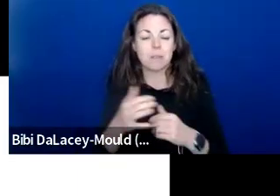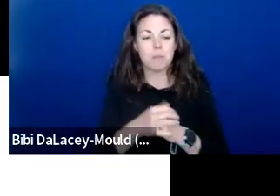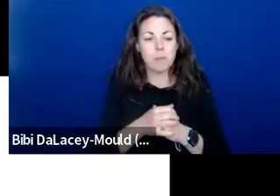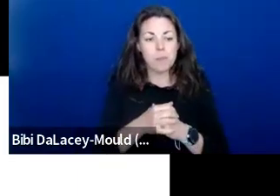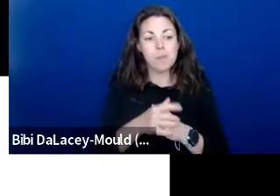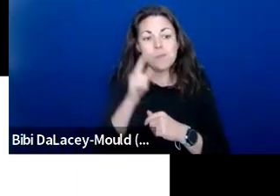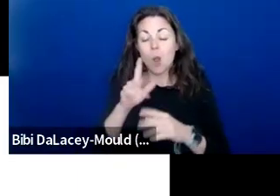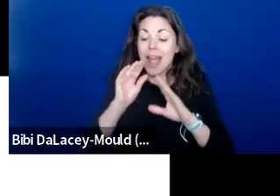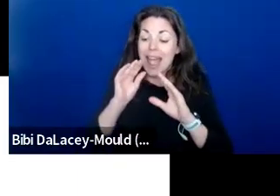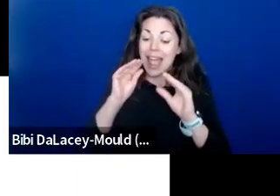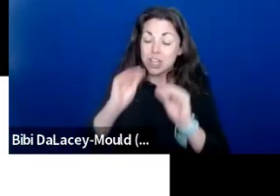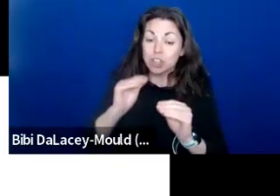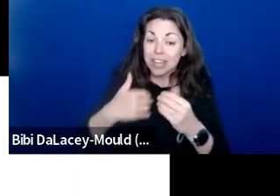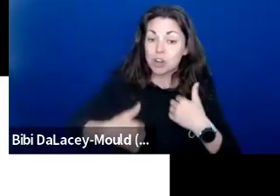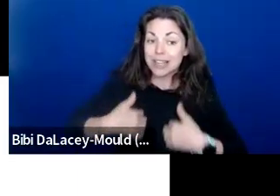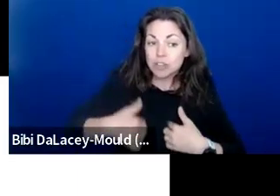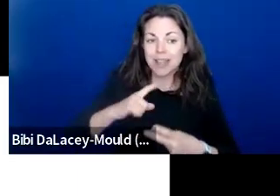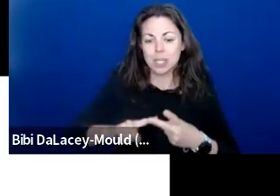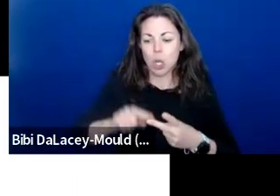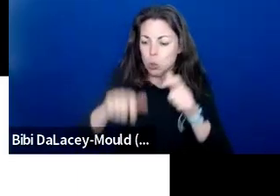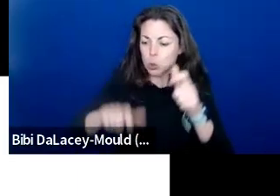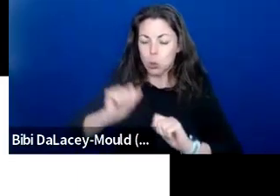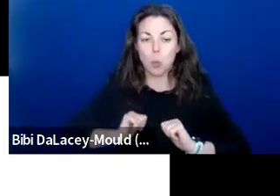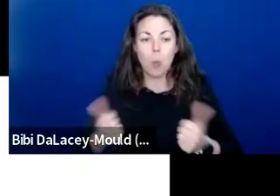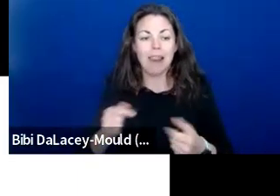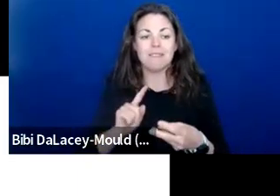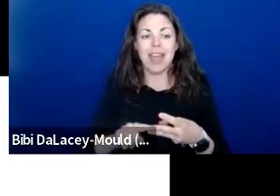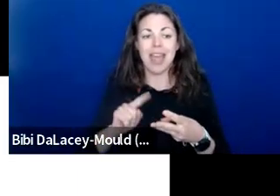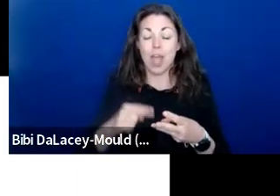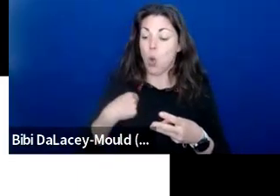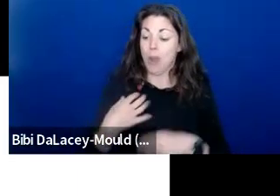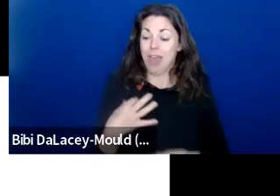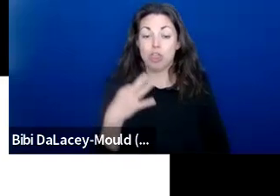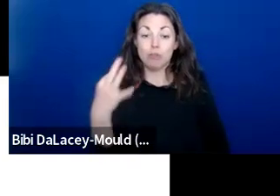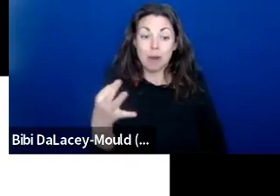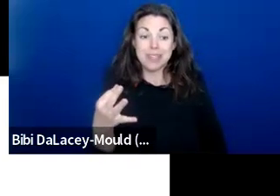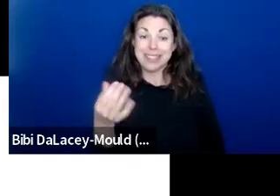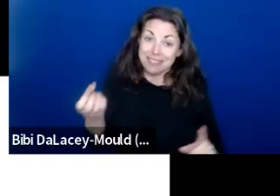interests, the welfare of students, being the representative channel from students to their home university,